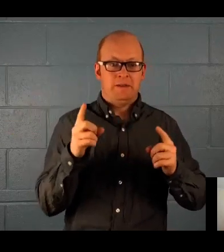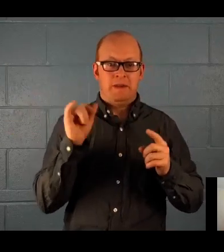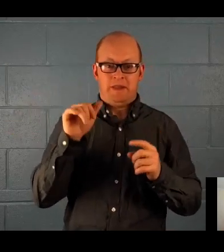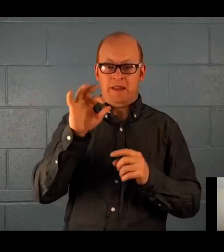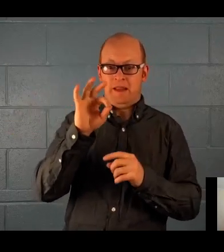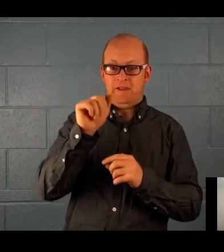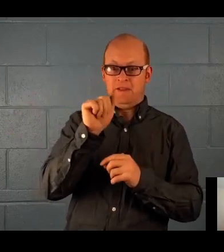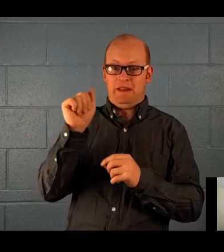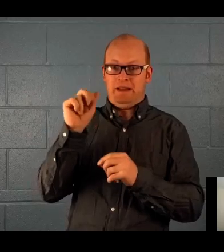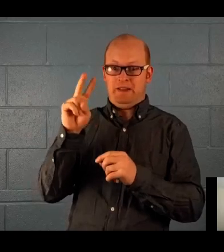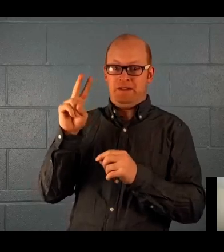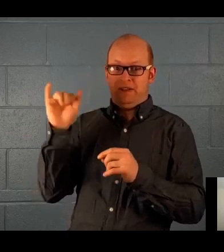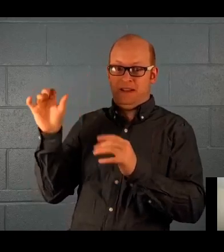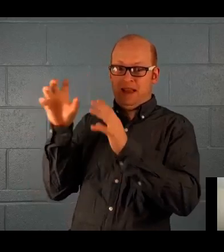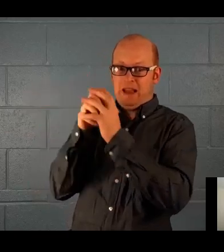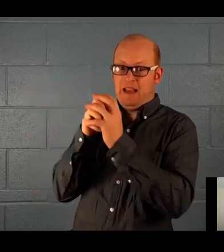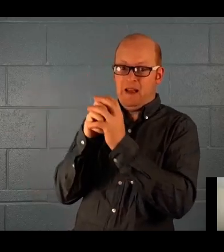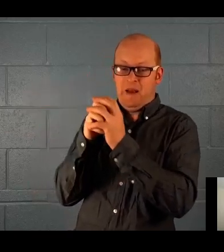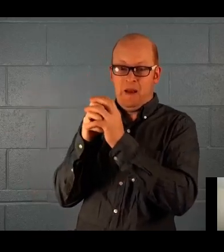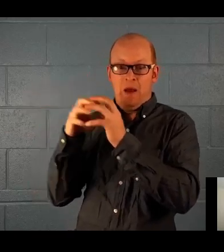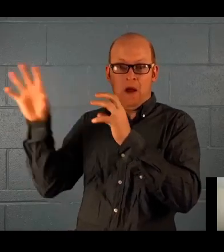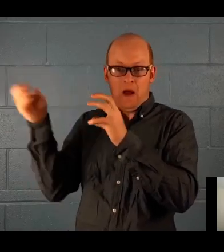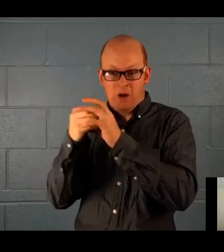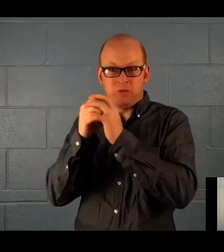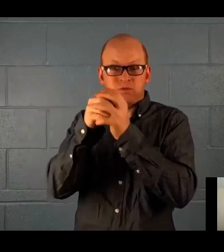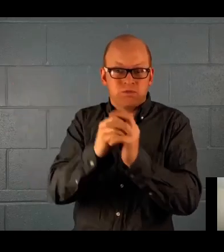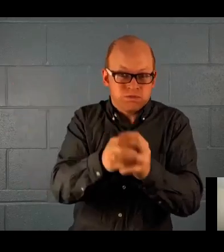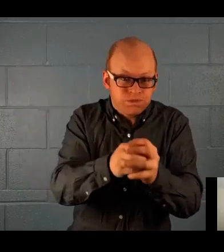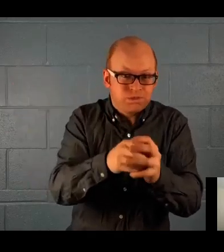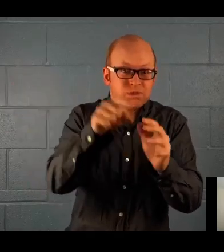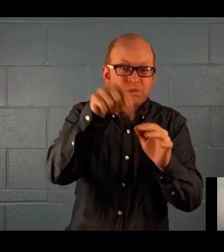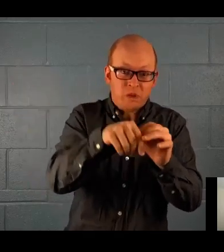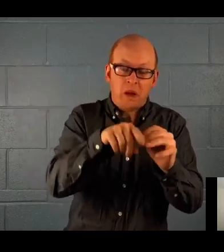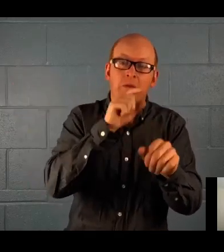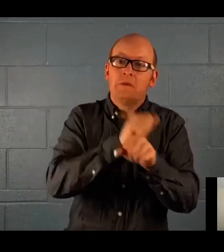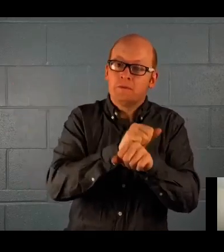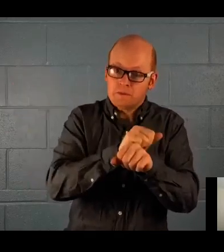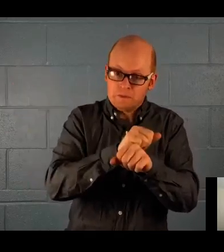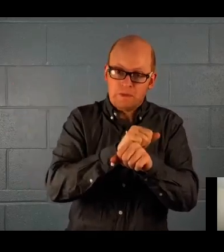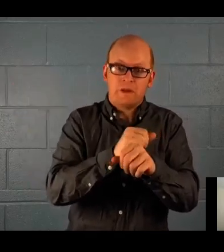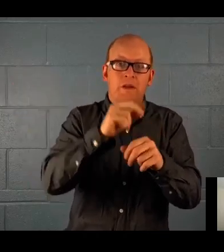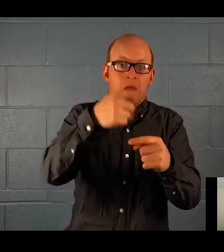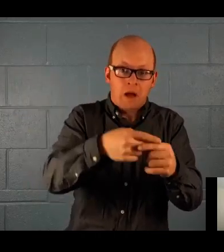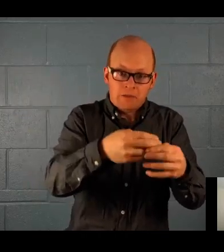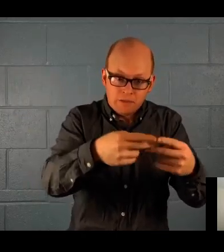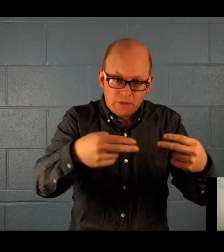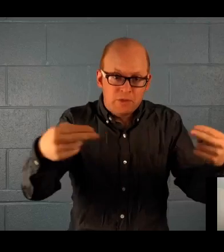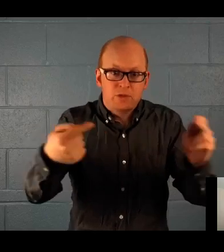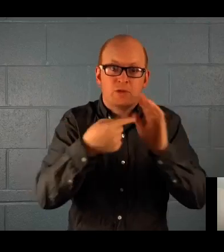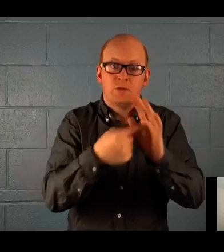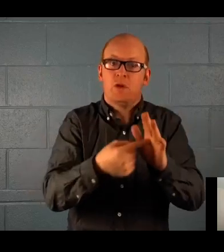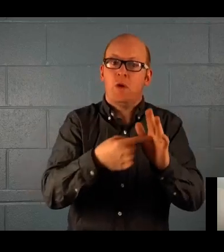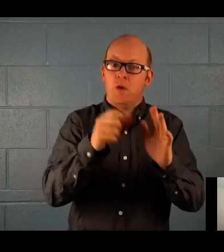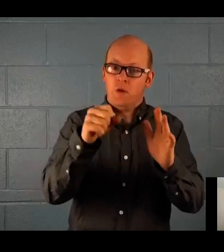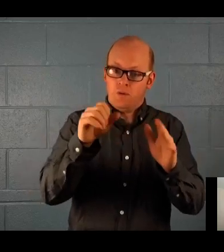proved capable of expressing full length myosin VIIA in the mouse retina that was of the appropriate size.